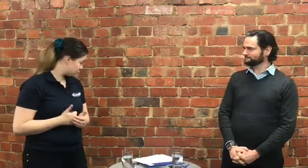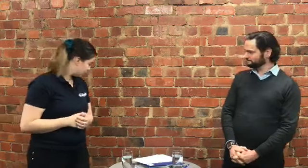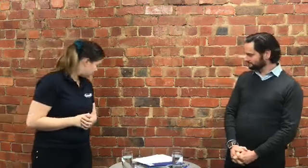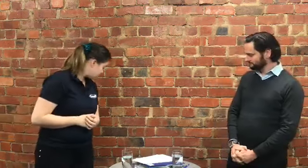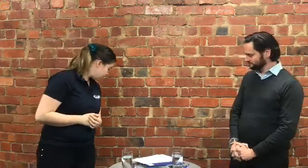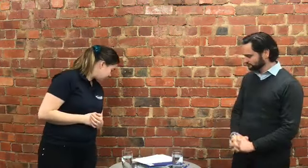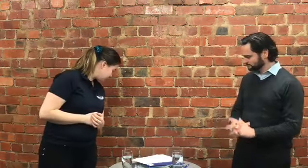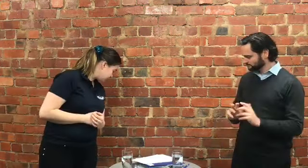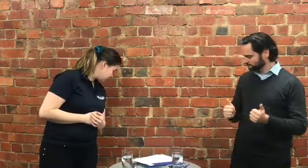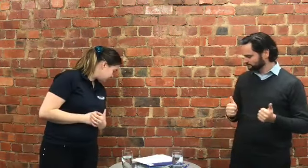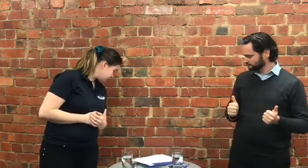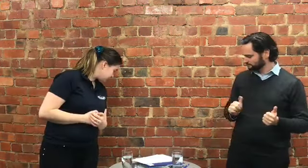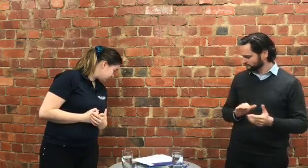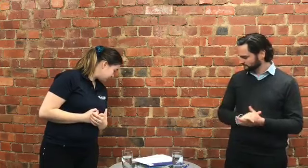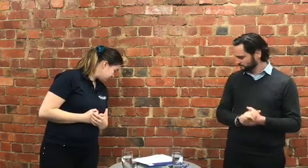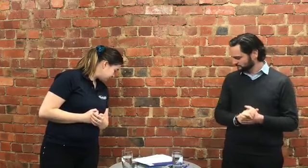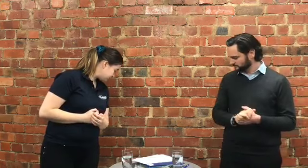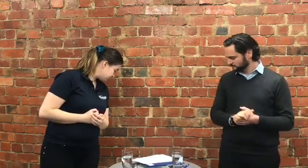for our deaf viewers this evening.